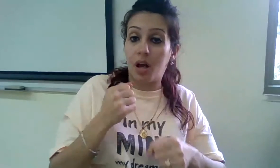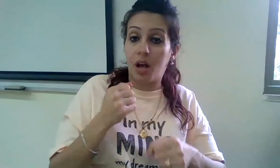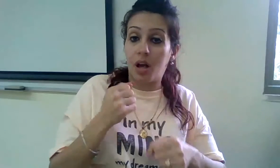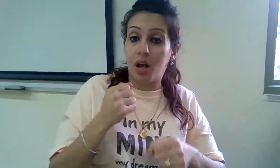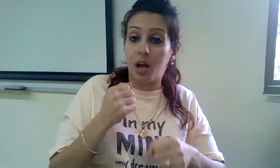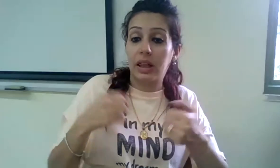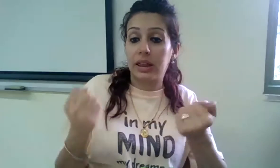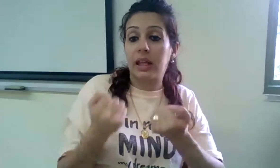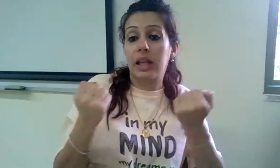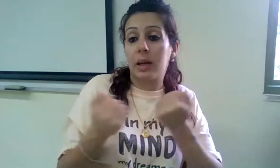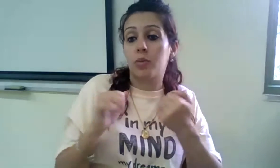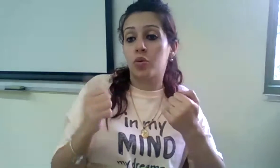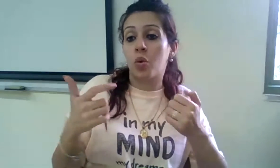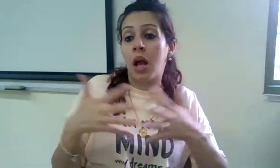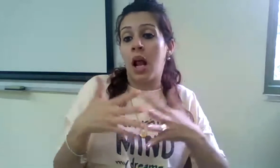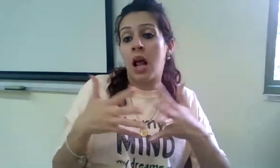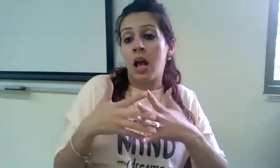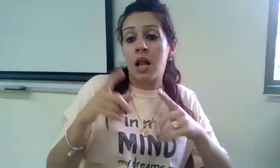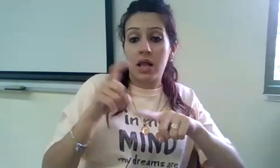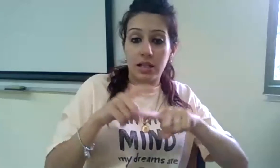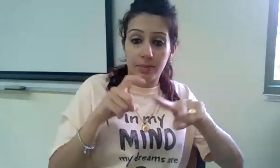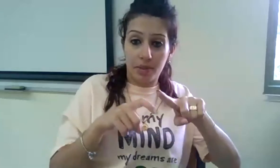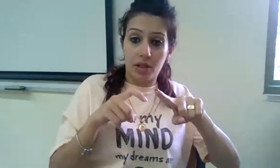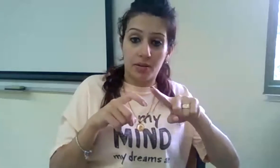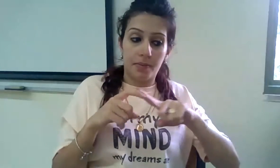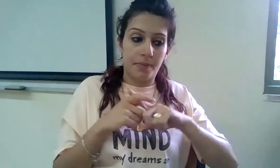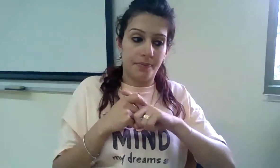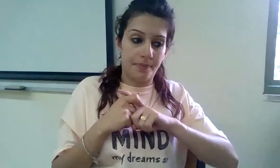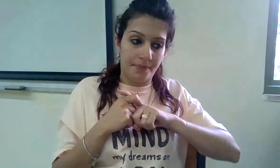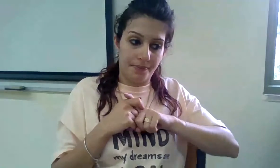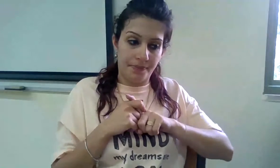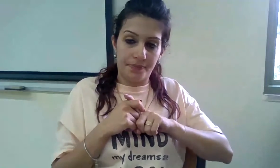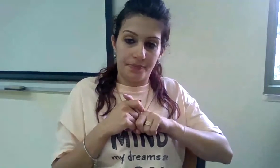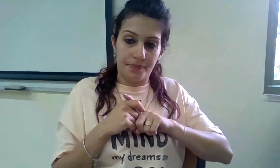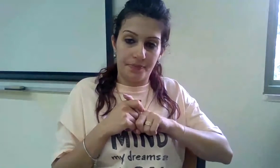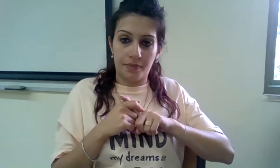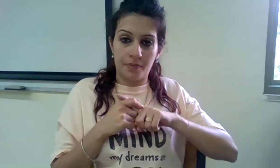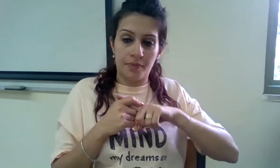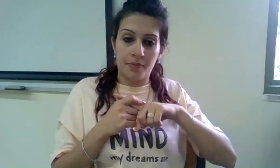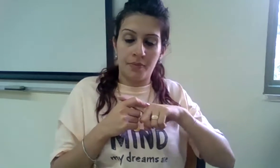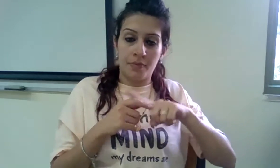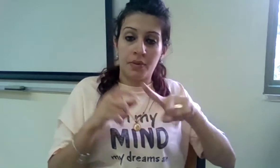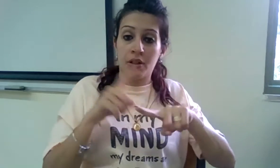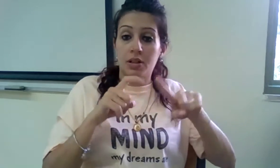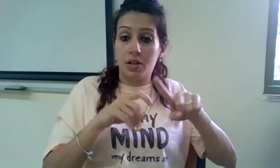But very honestly, the starting point is that the teachers have to get